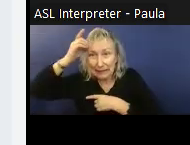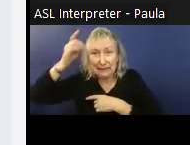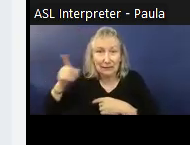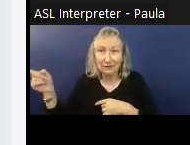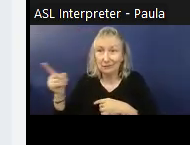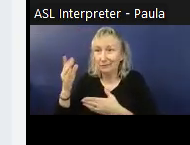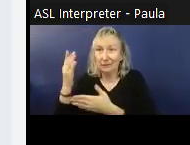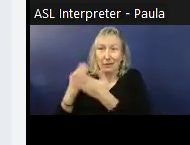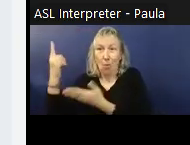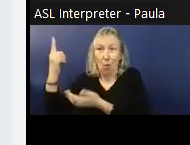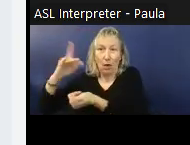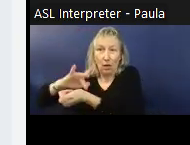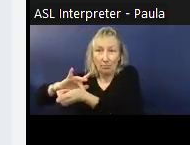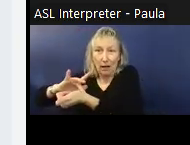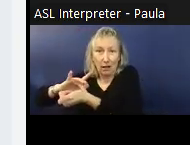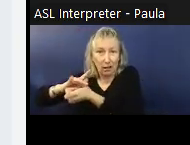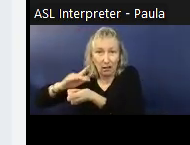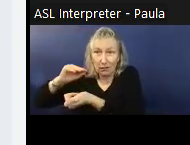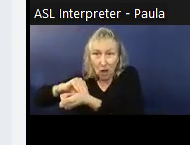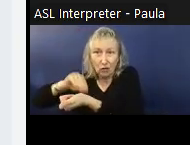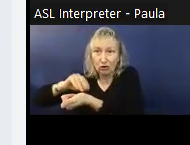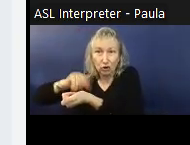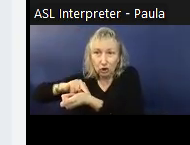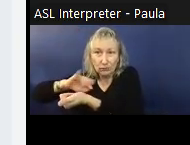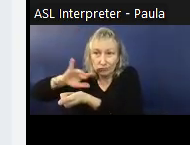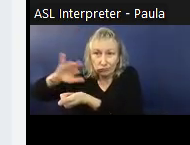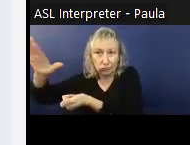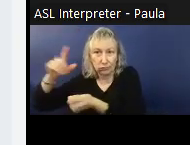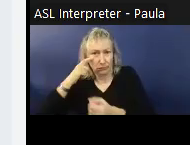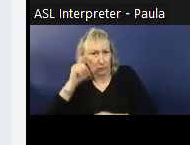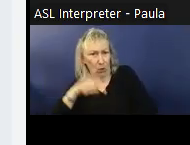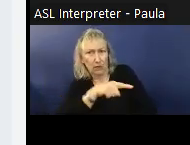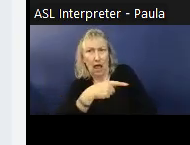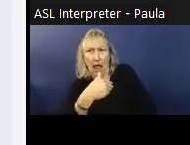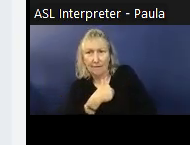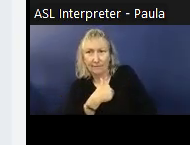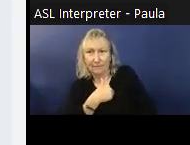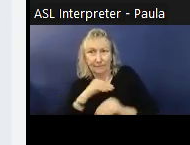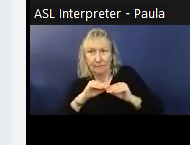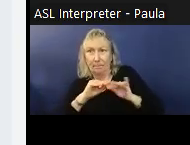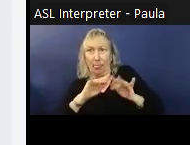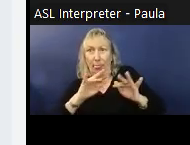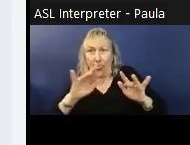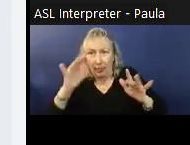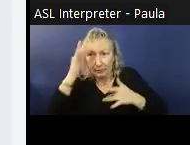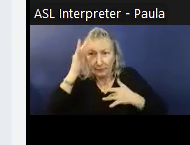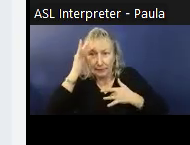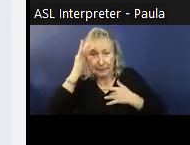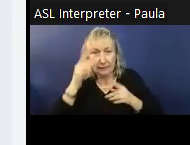So I'm not aware of any legal allowances for a care facility to restrict the